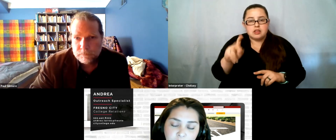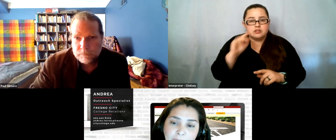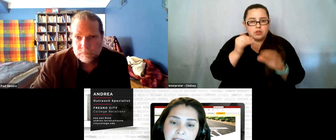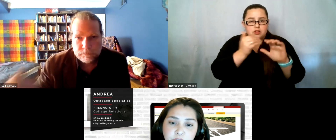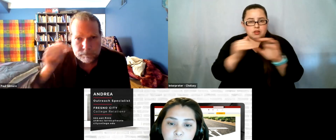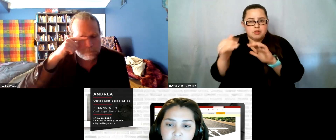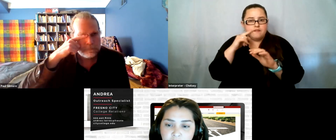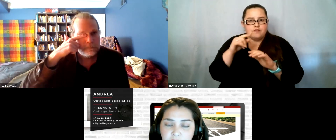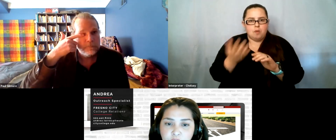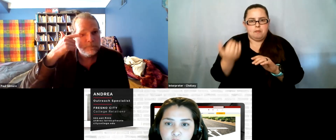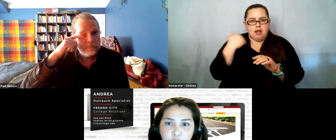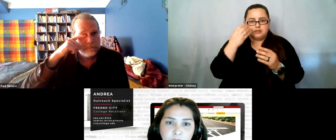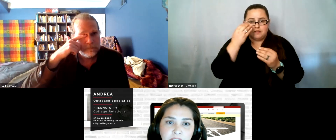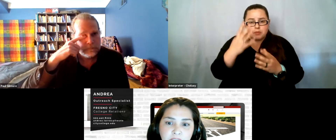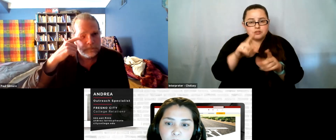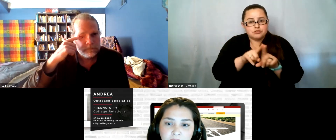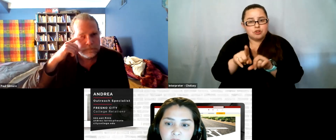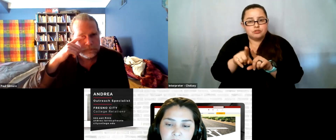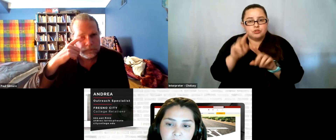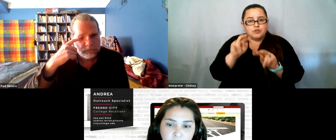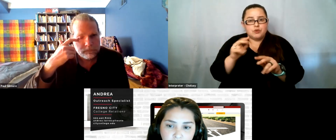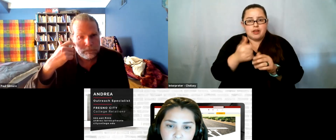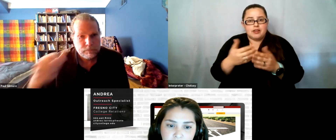other past information, and then also view anything that you may have missed along this